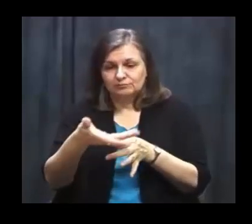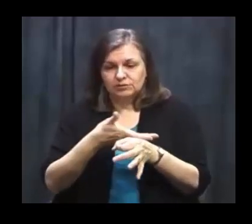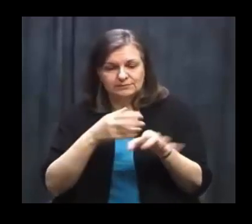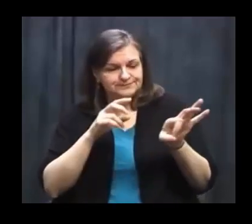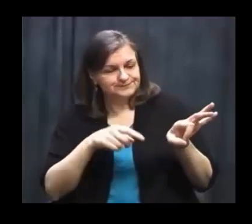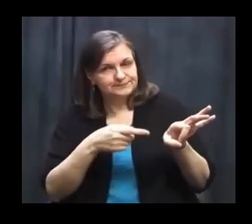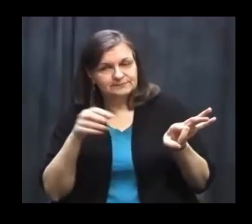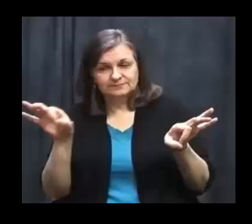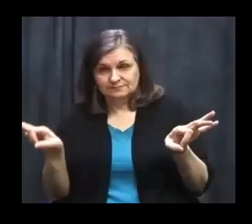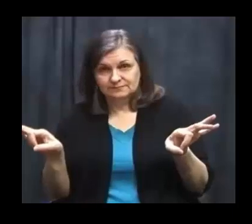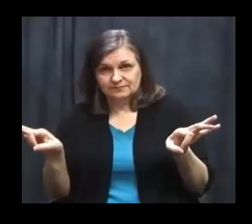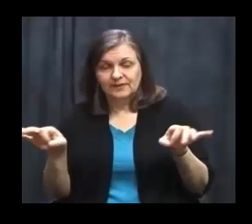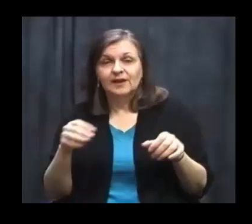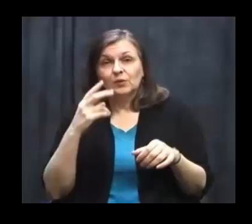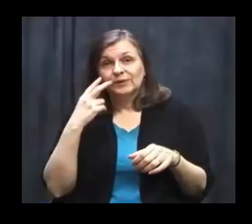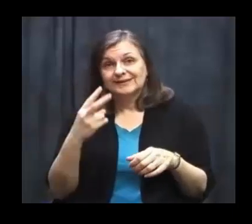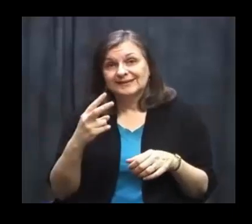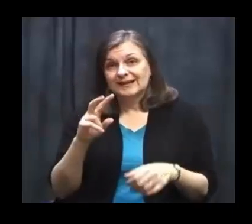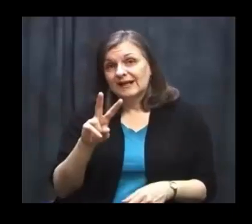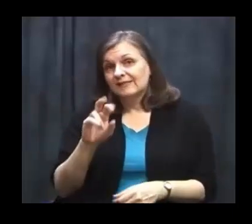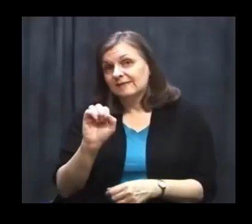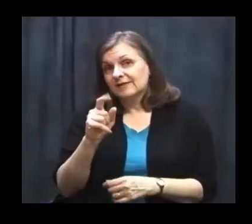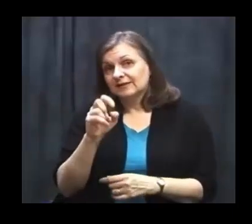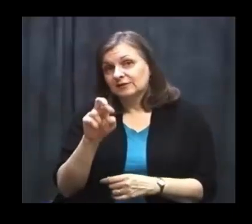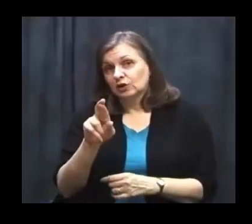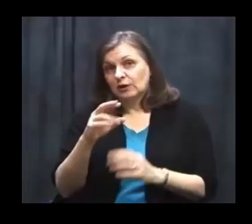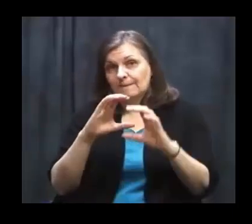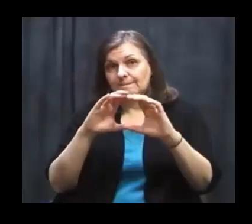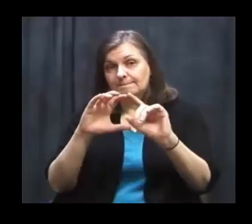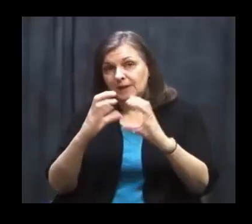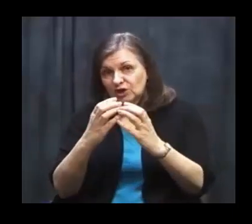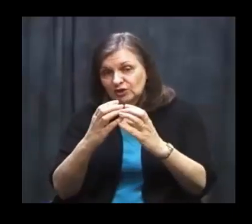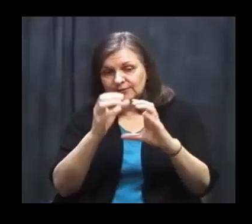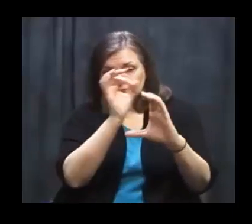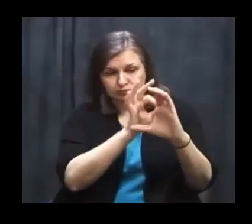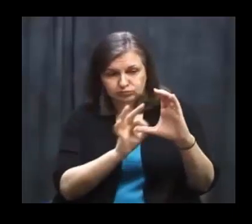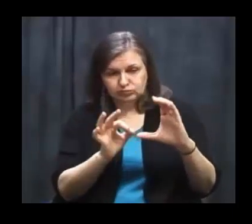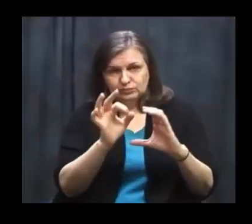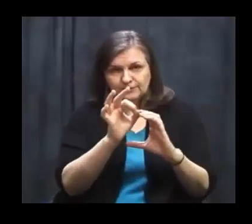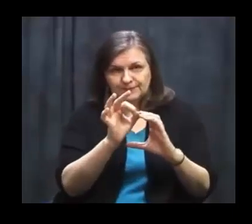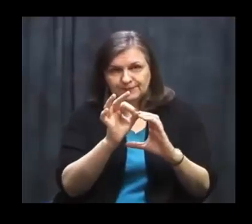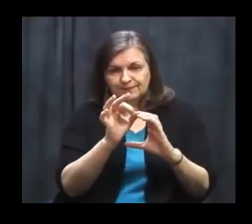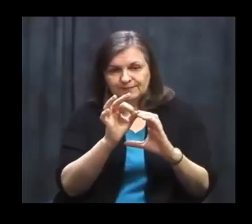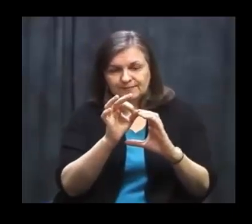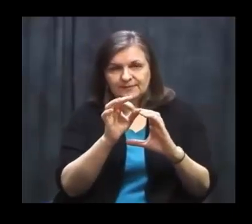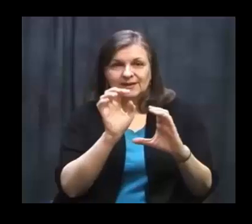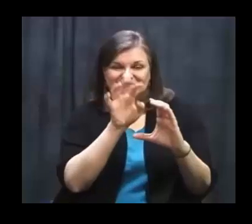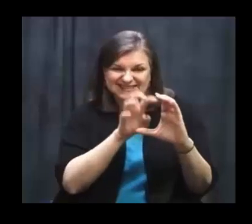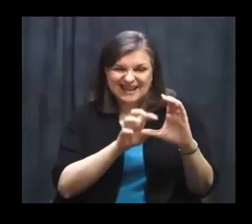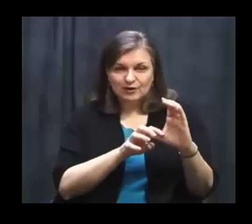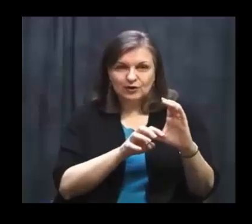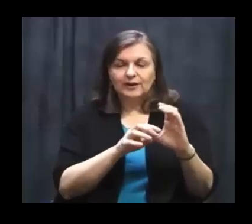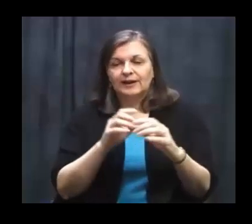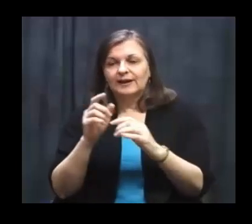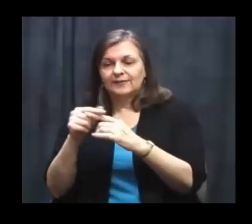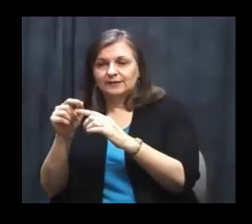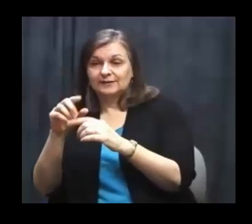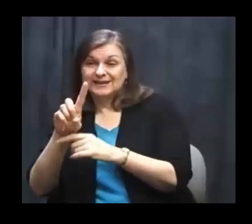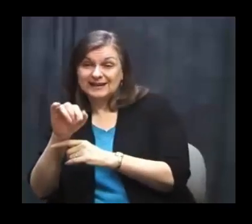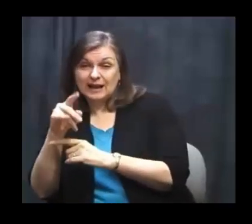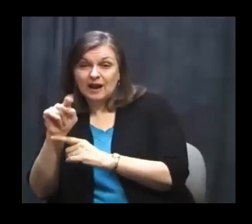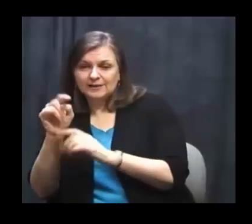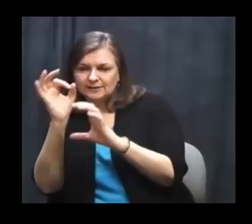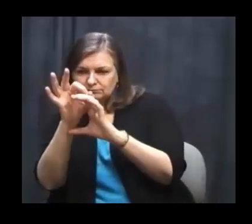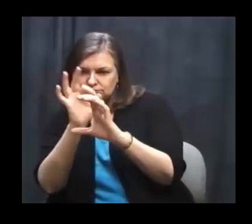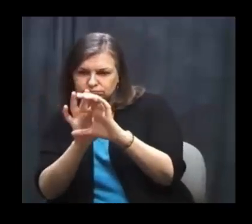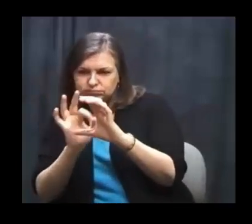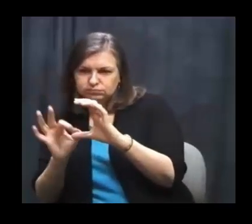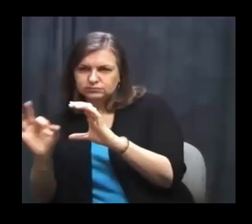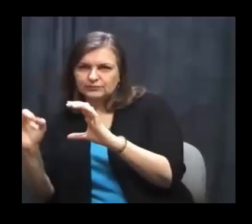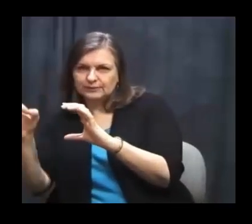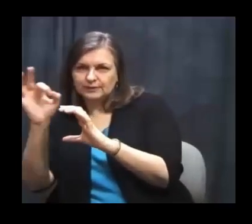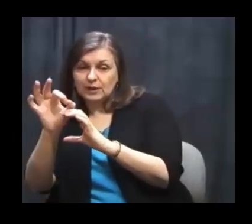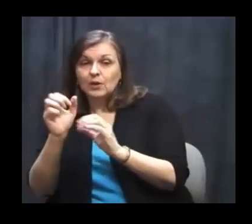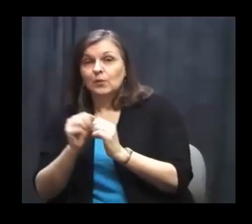in stems we see the vascular bundles surrounding the outside and in the monocots it scattered throughout so